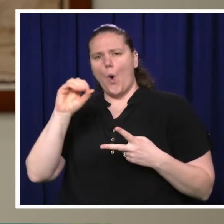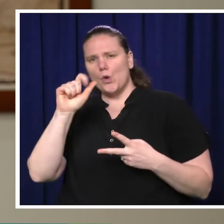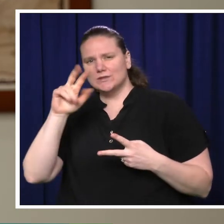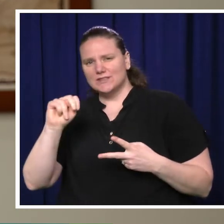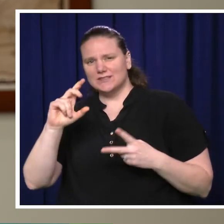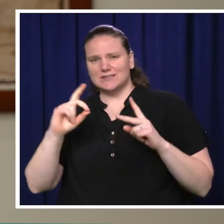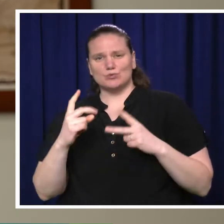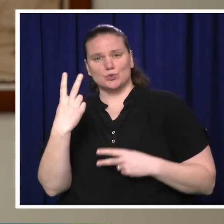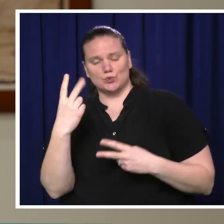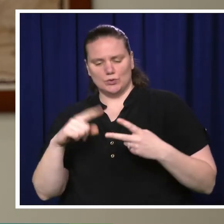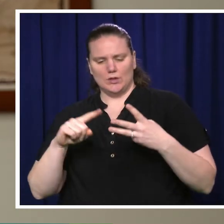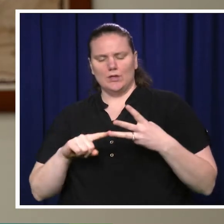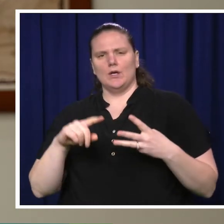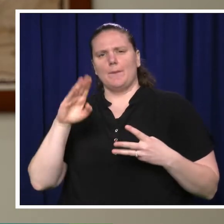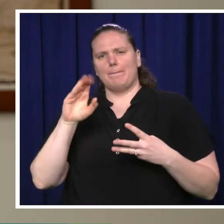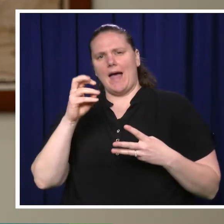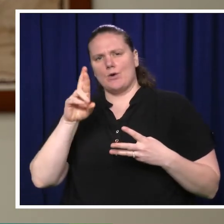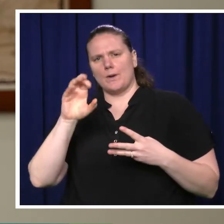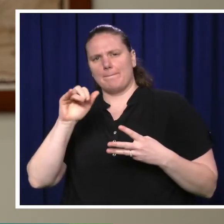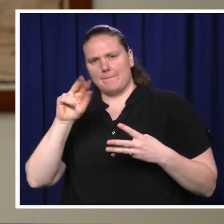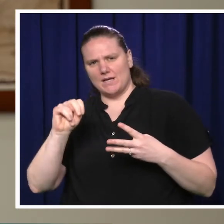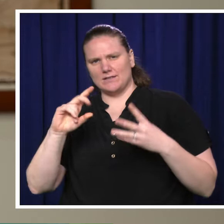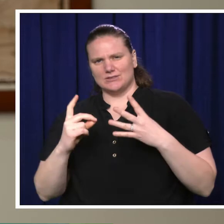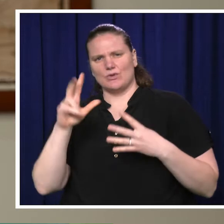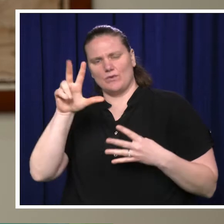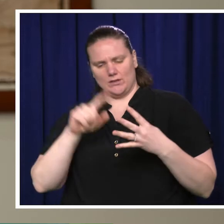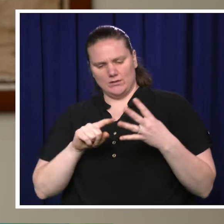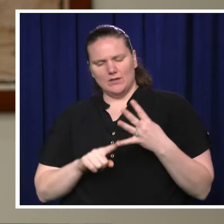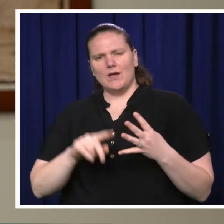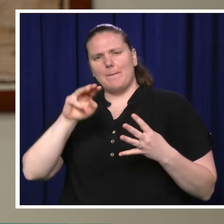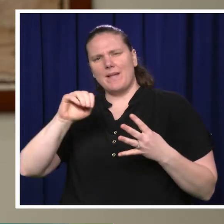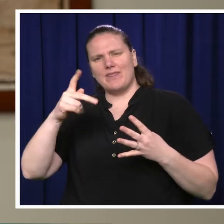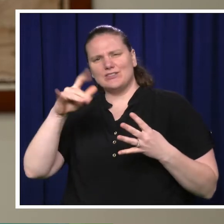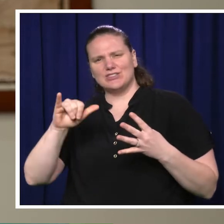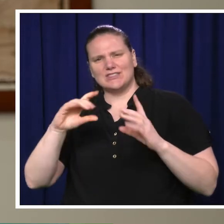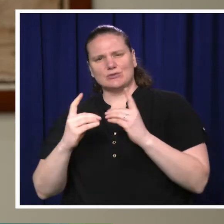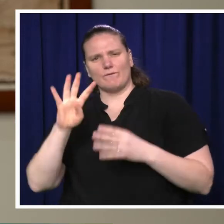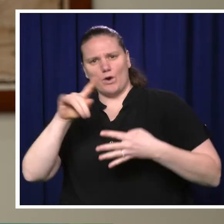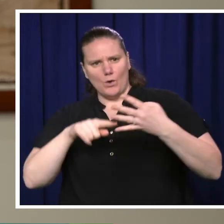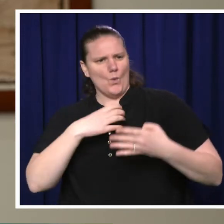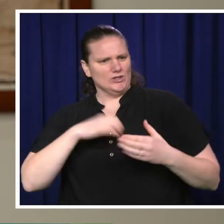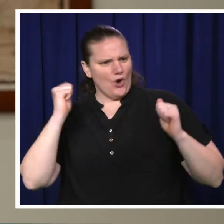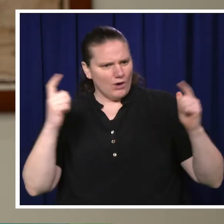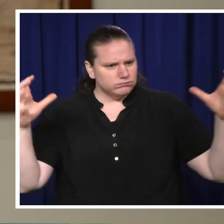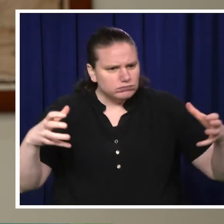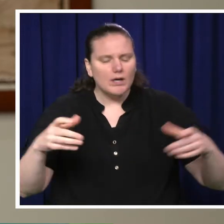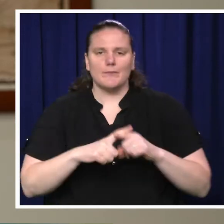District 1, Julie Olson of District 2, Karen Bowerman of District 3, and Gary Medvigy of District 4.